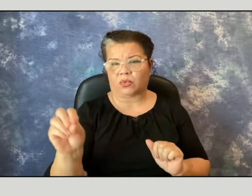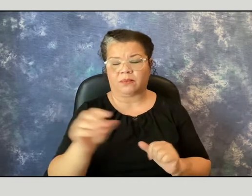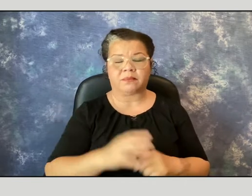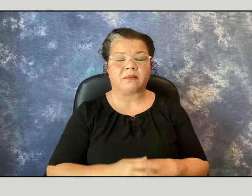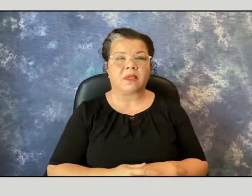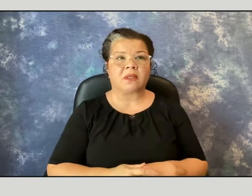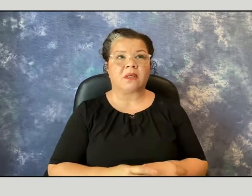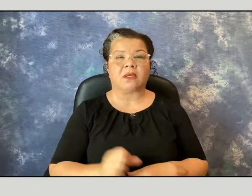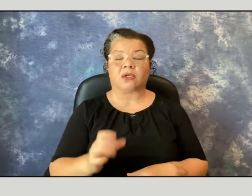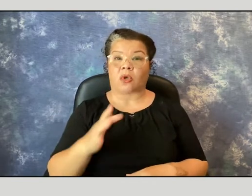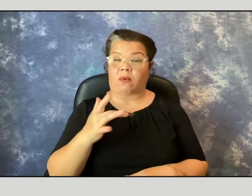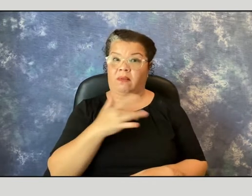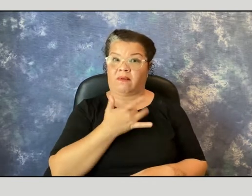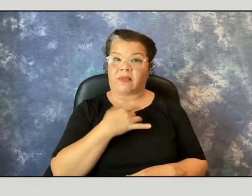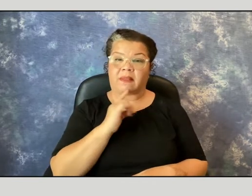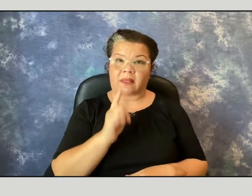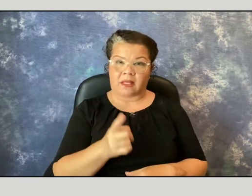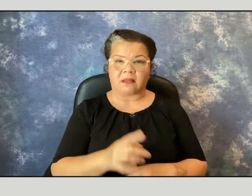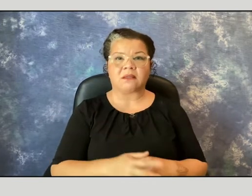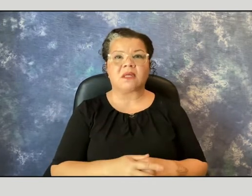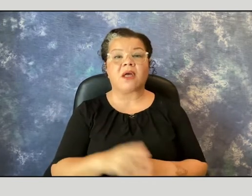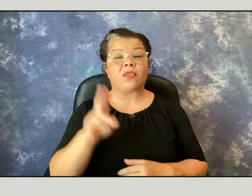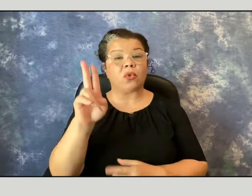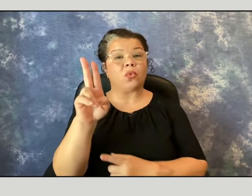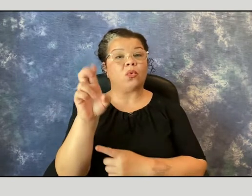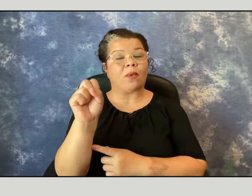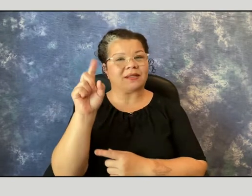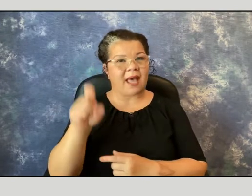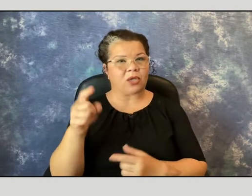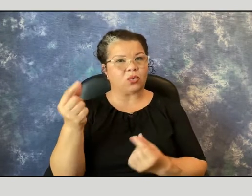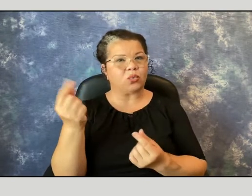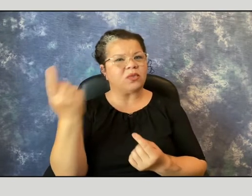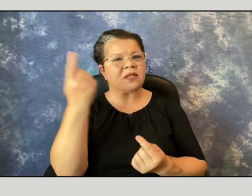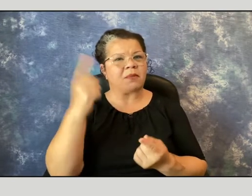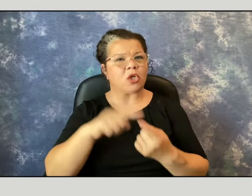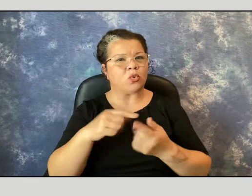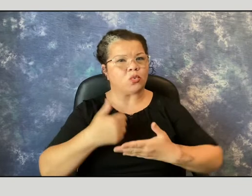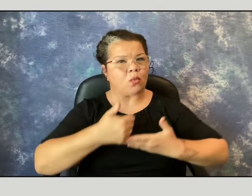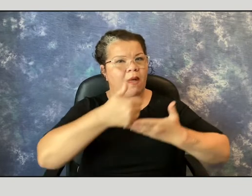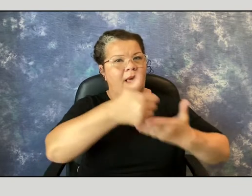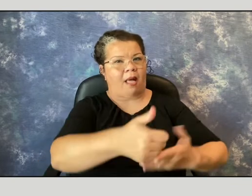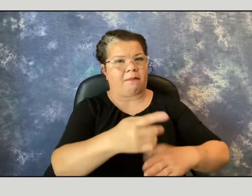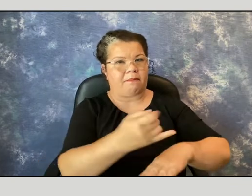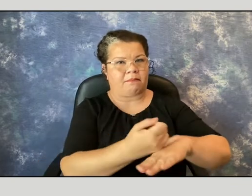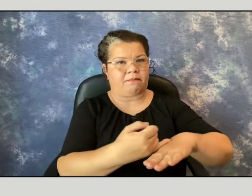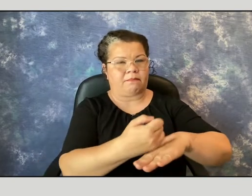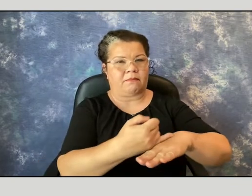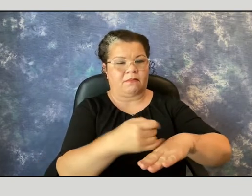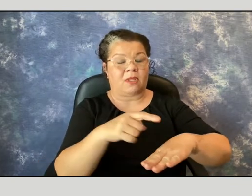the US had to do something to help Puerto Ricans. They were, A, too many of them and they were too poor,